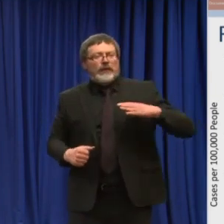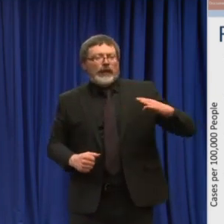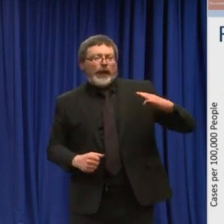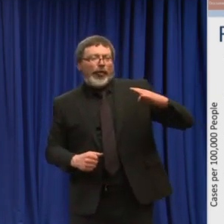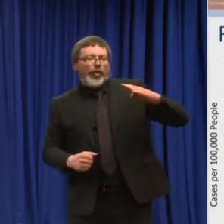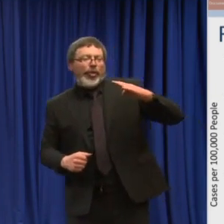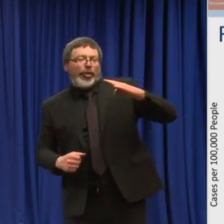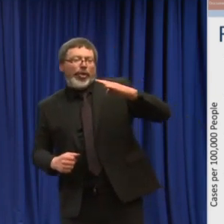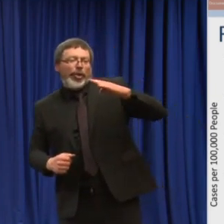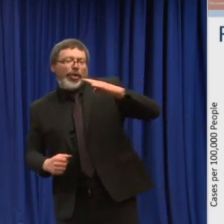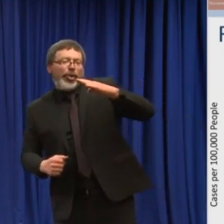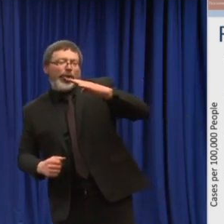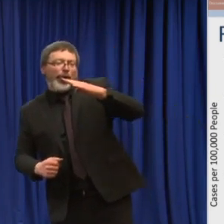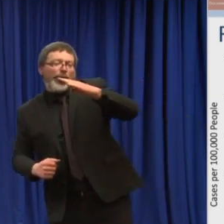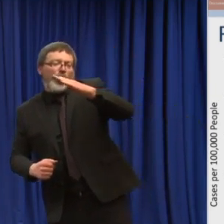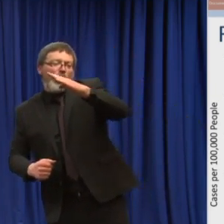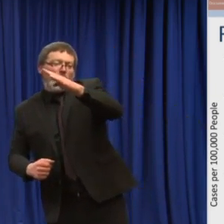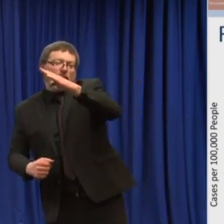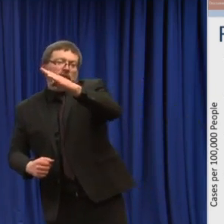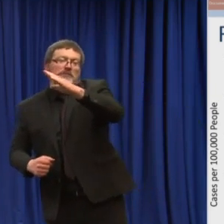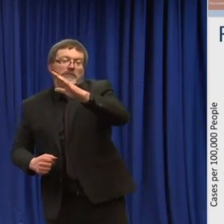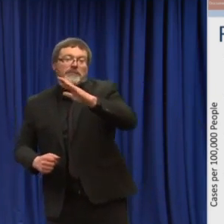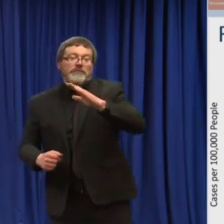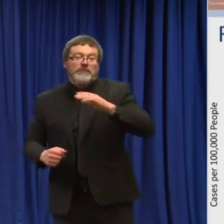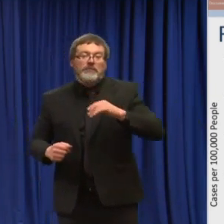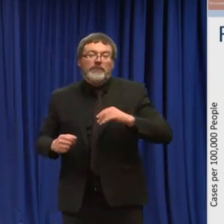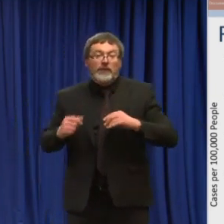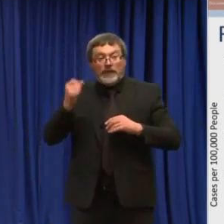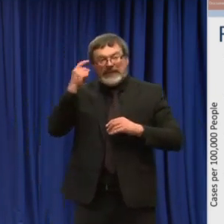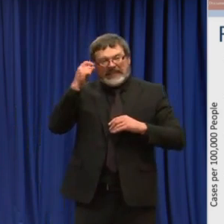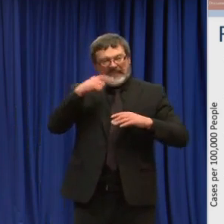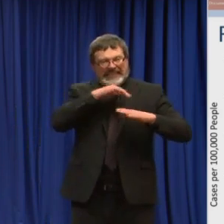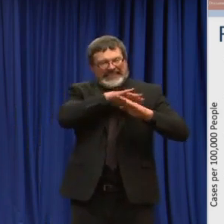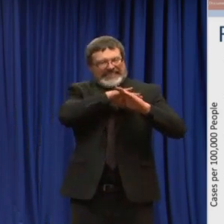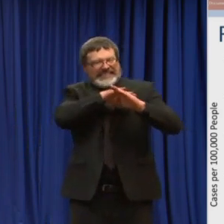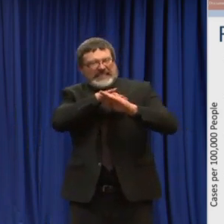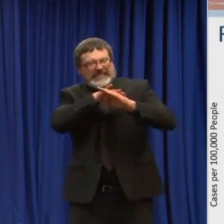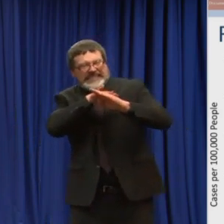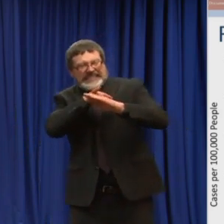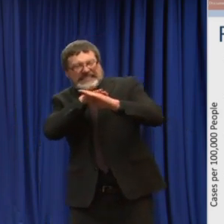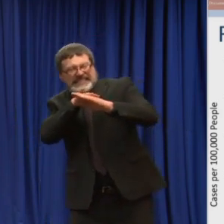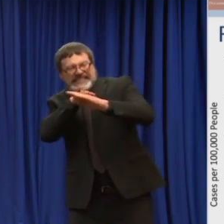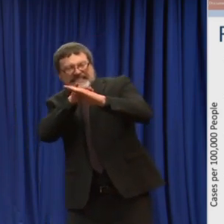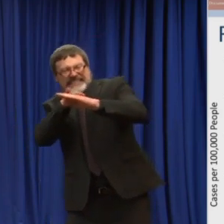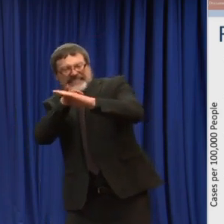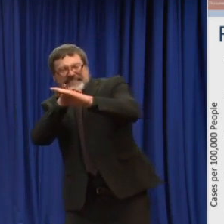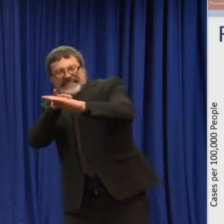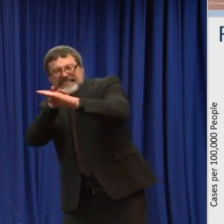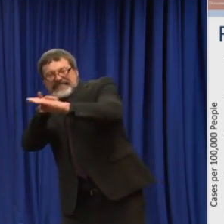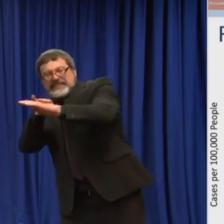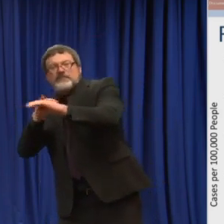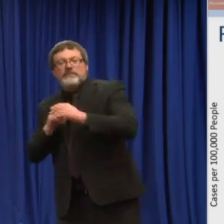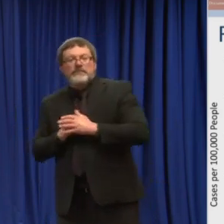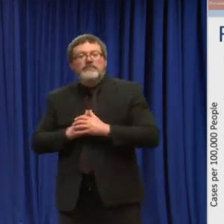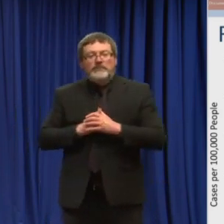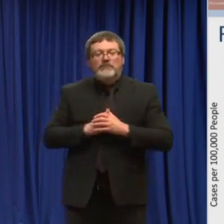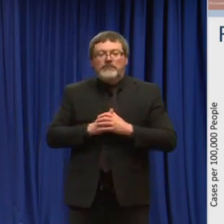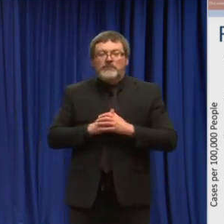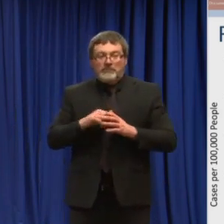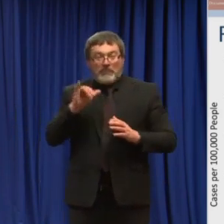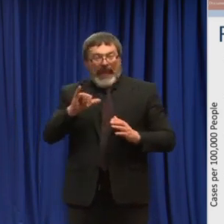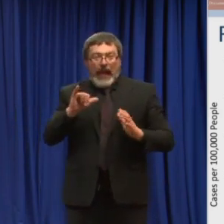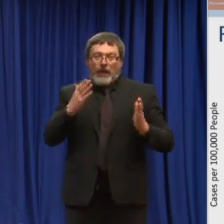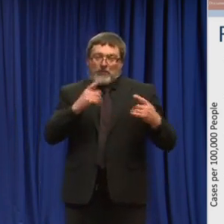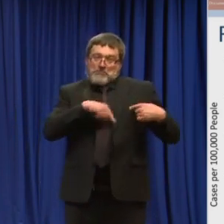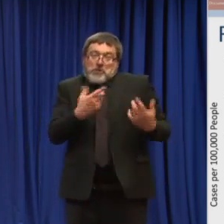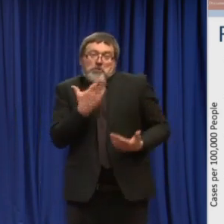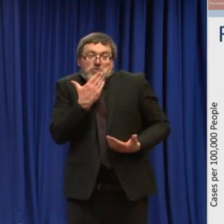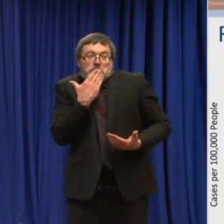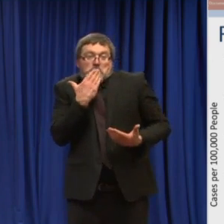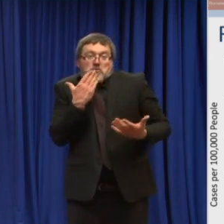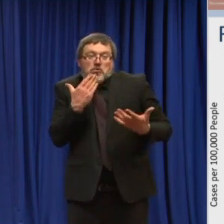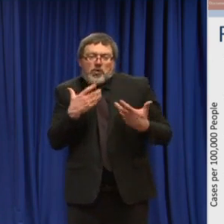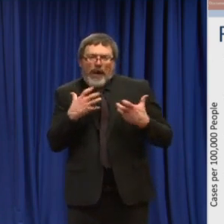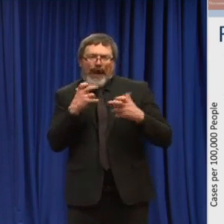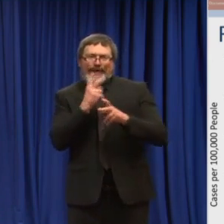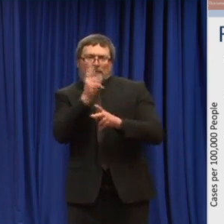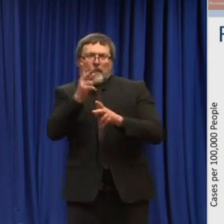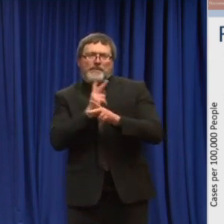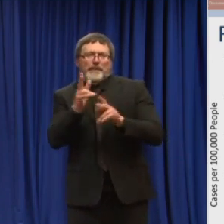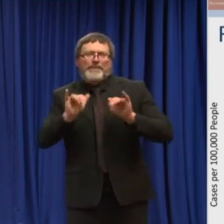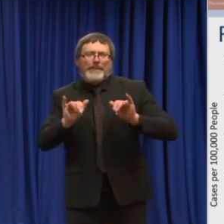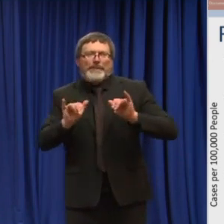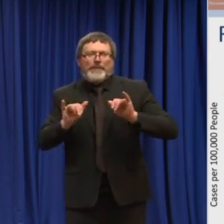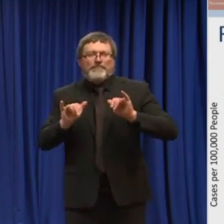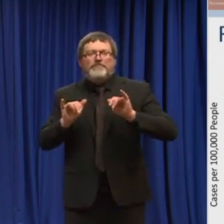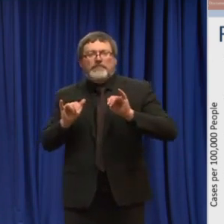OTHER AREAS OF THE UNITED STATES, BUT RATHER IT’S STARTING TO WHAT WE CALL BEND THE CURVE AND I THINK THAT THIS IS SOME EARLY AND POTENTIALLY HOPEFUL NEWS AND WE WANT TO SEE IT